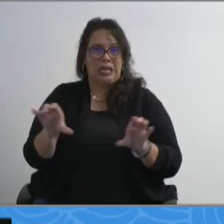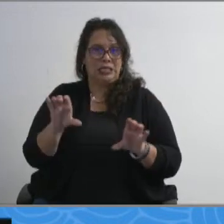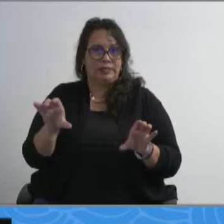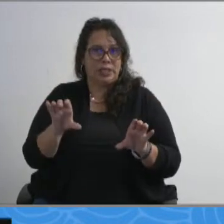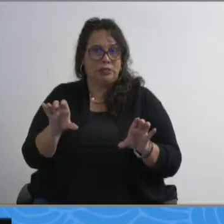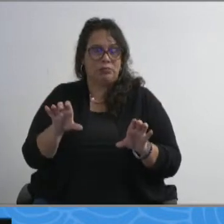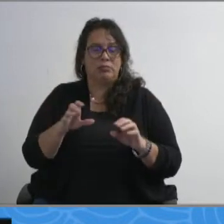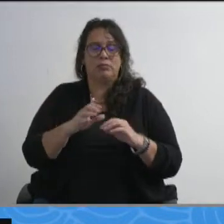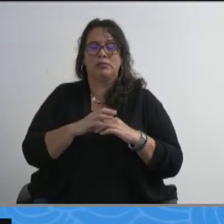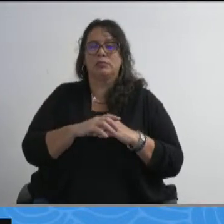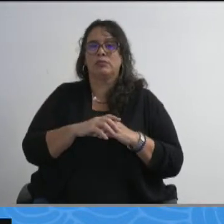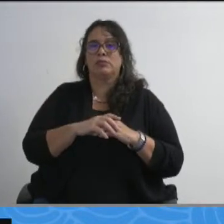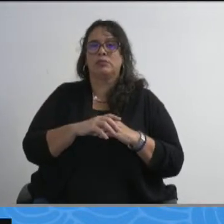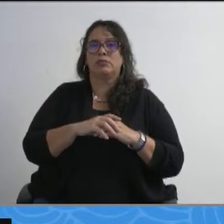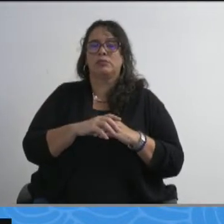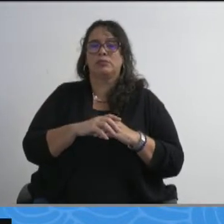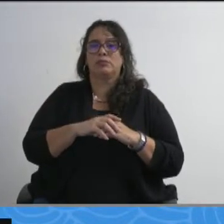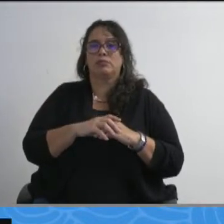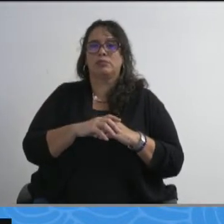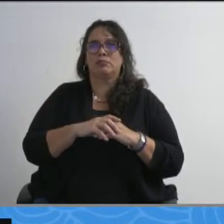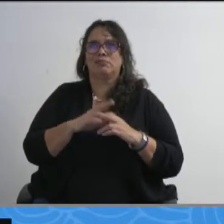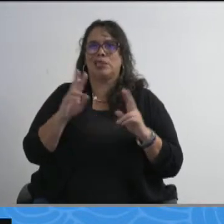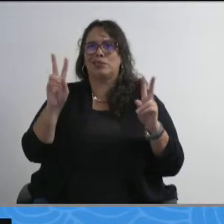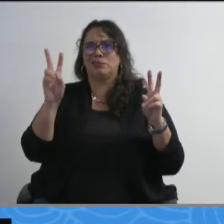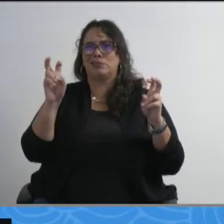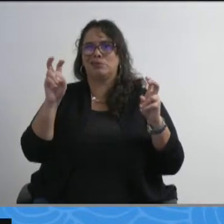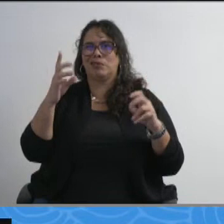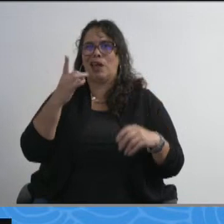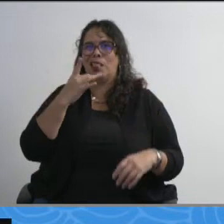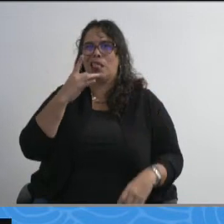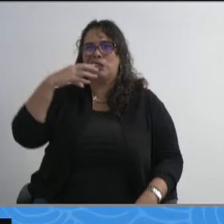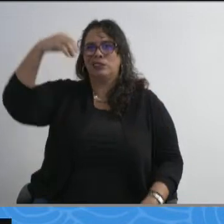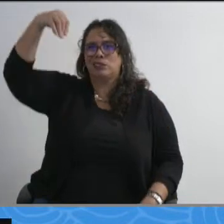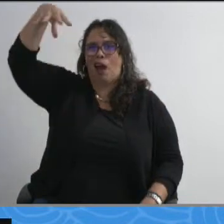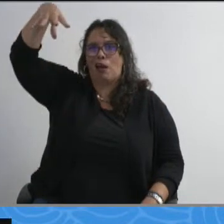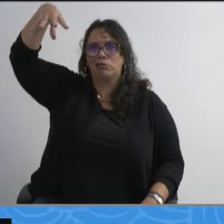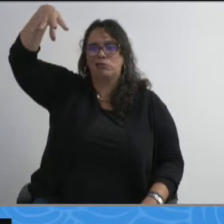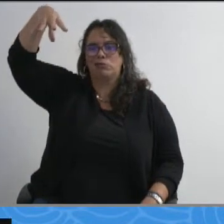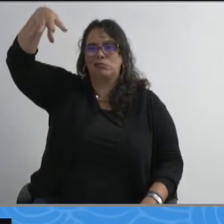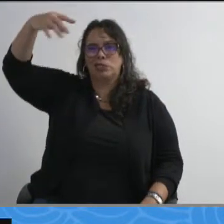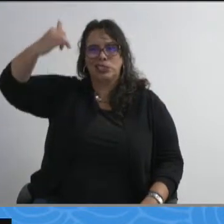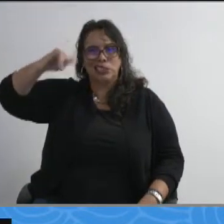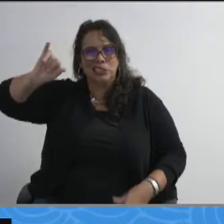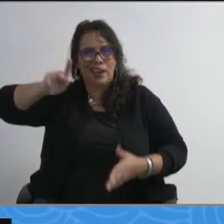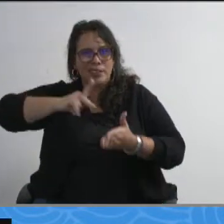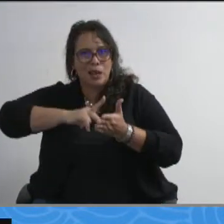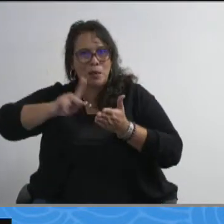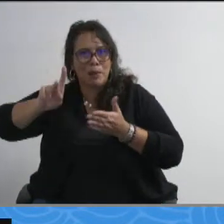and the lights are still on, we still have to pay the bill. So, what indirect cost does is it takes a small amount,